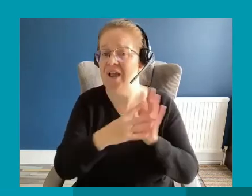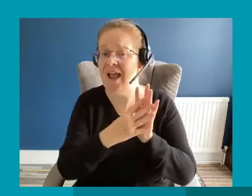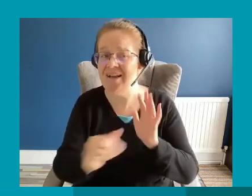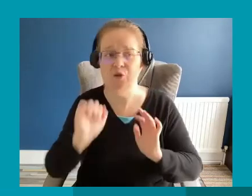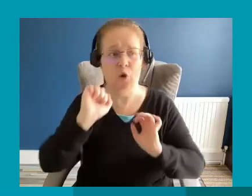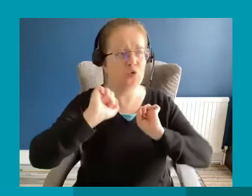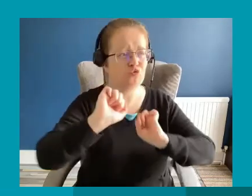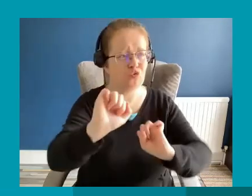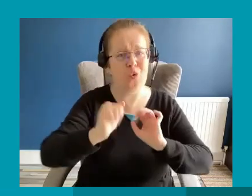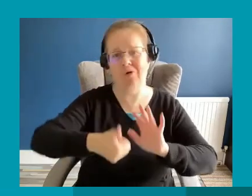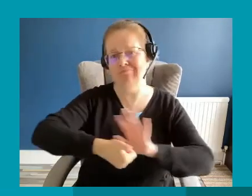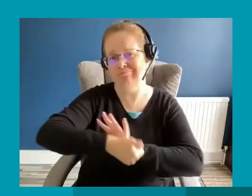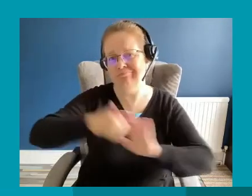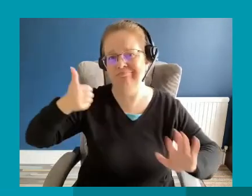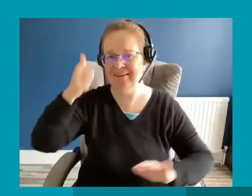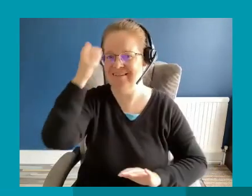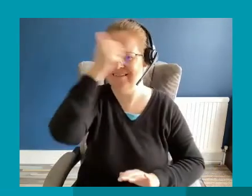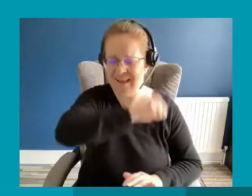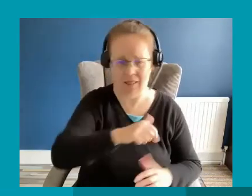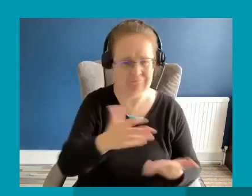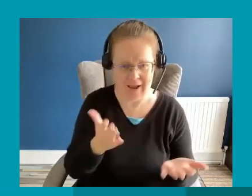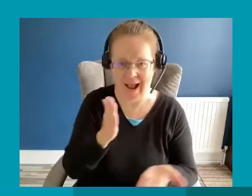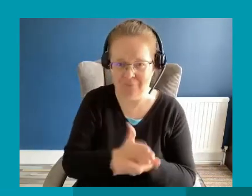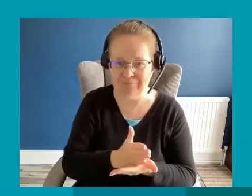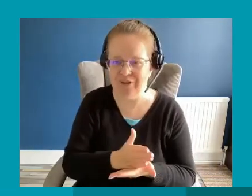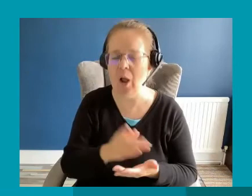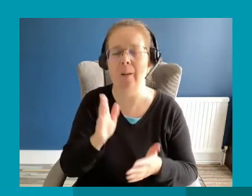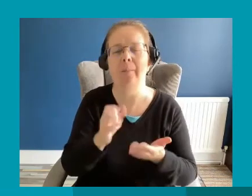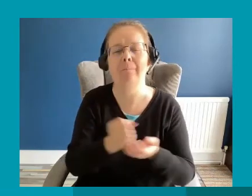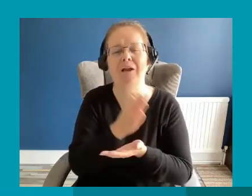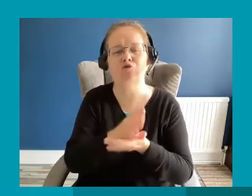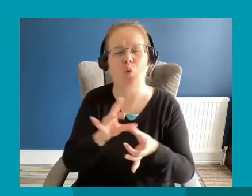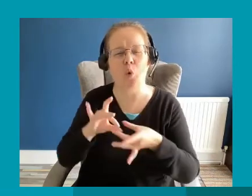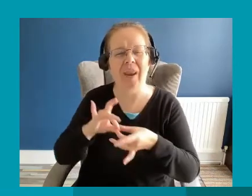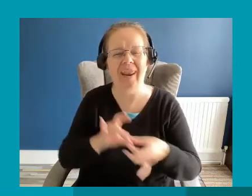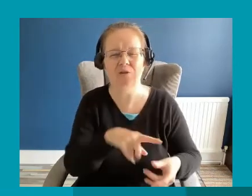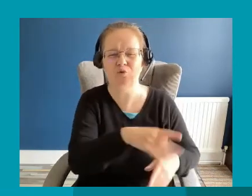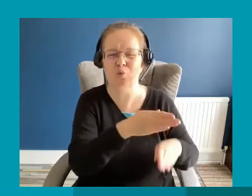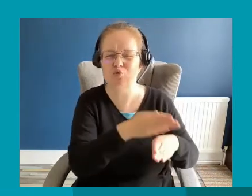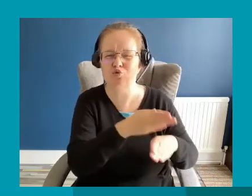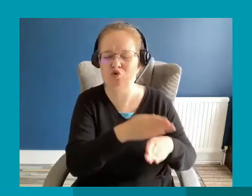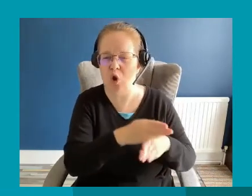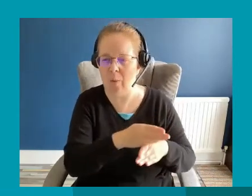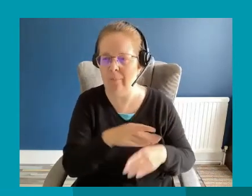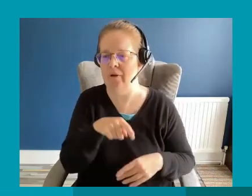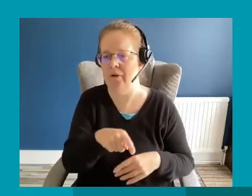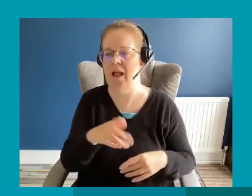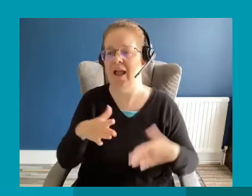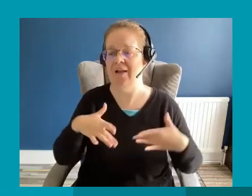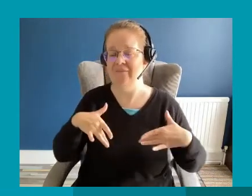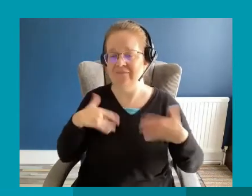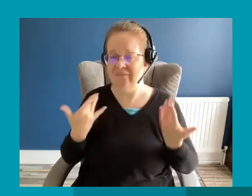skills and talents through that do so But make sure it's relevant to the job. Be truthful, determined, competent,